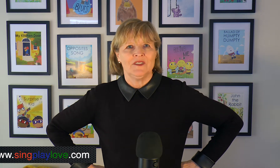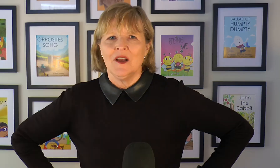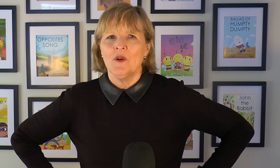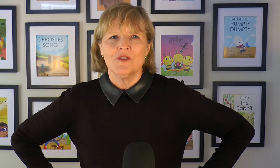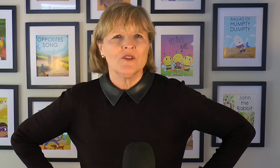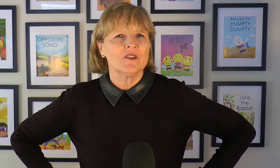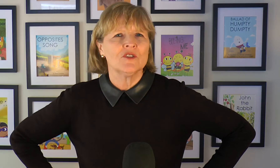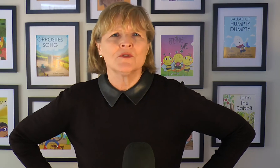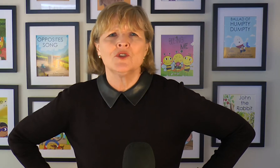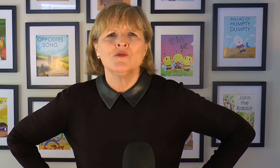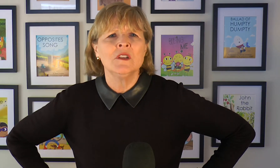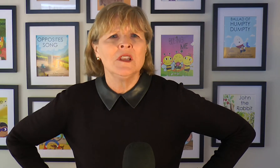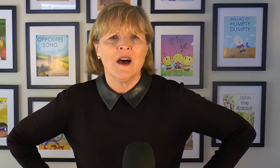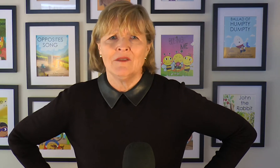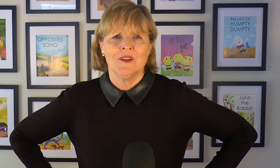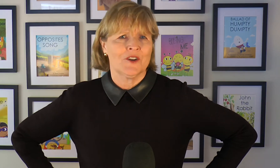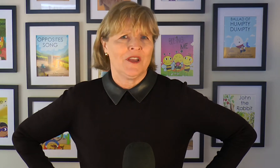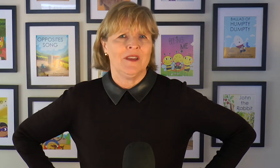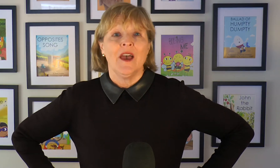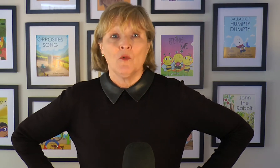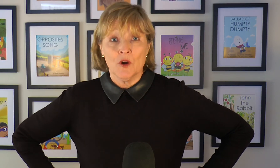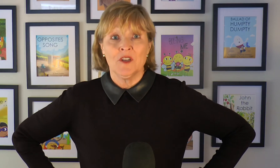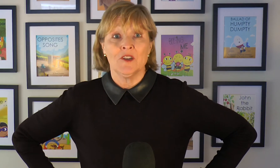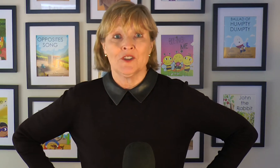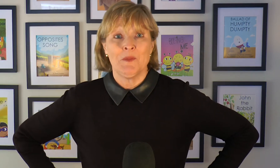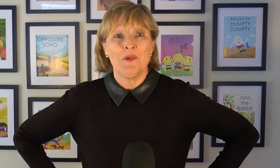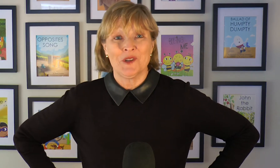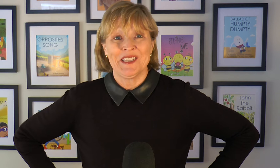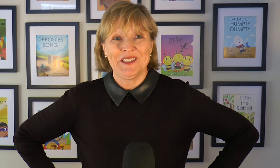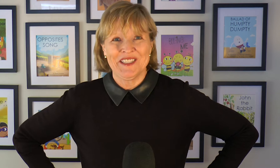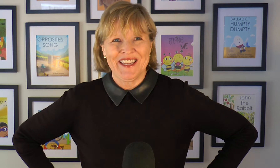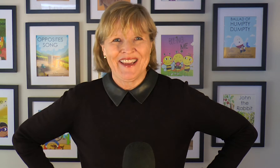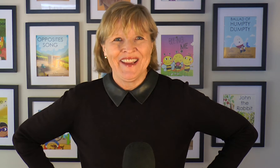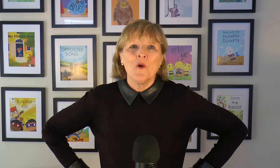I want your young children to love learning and we're going to learn some important skills today.